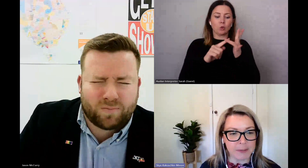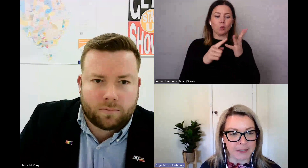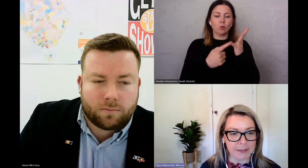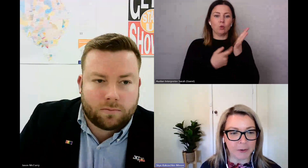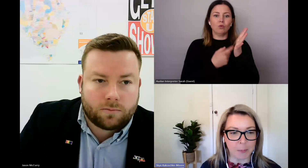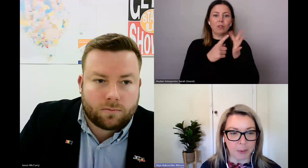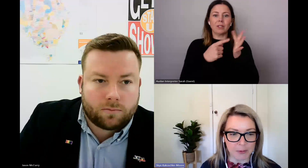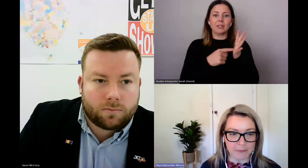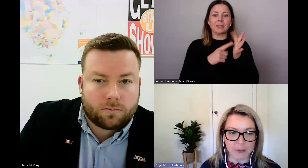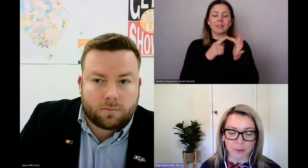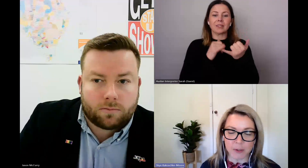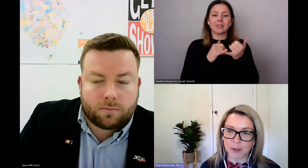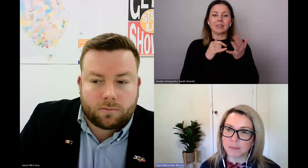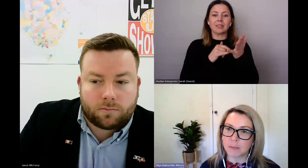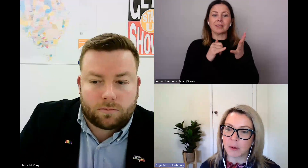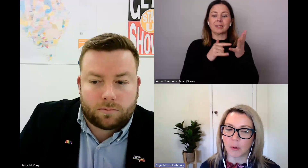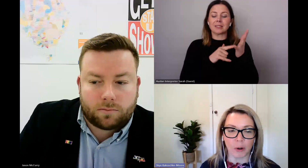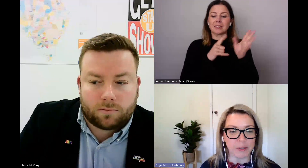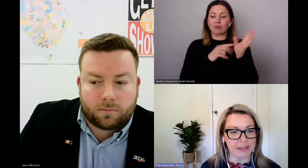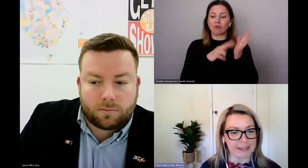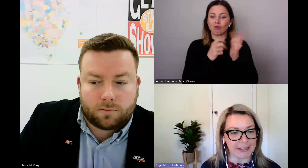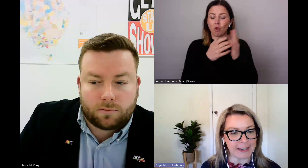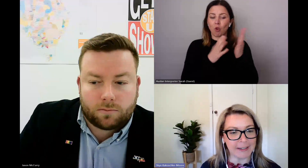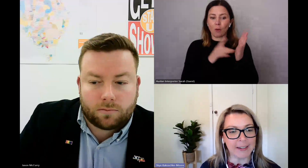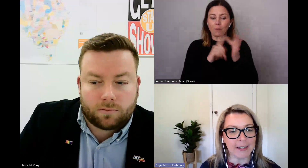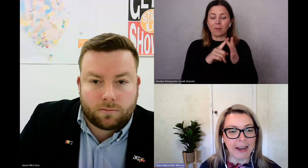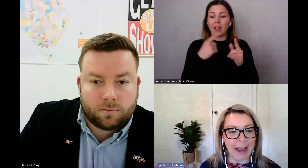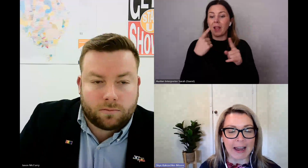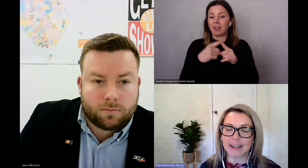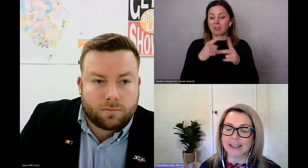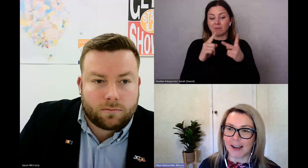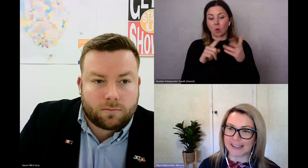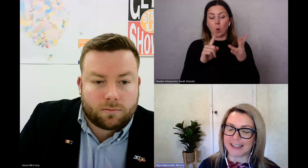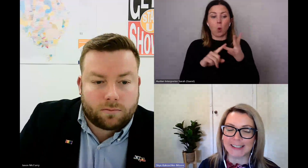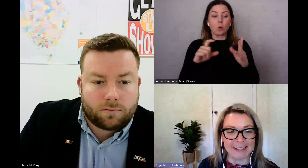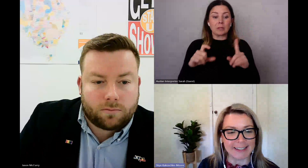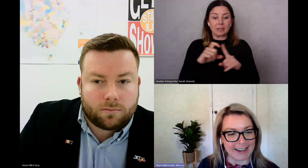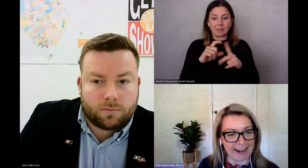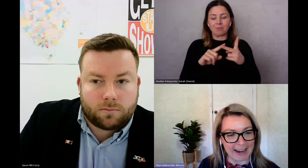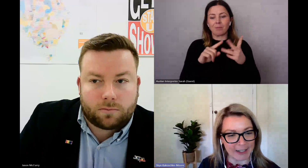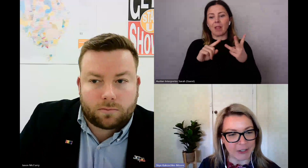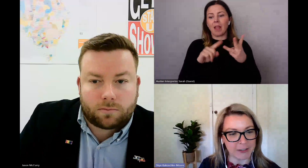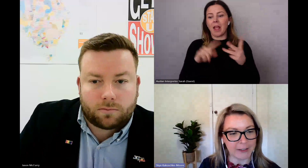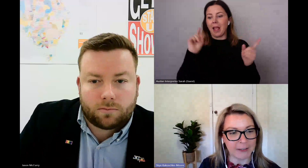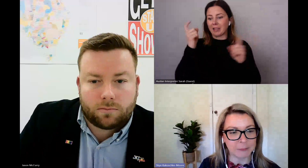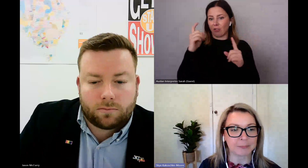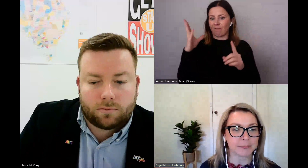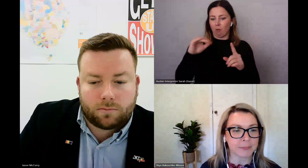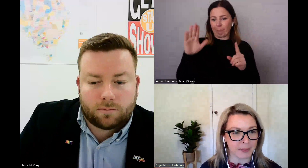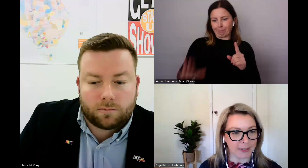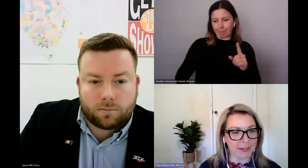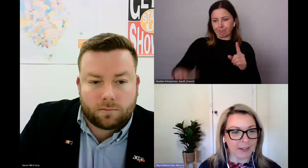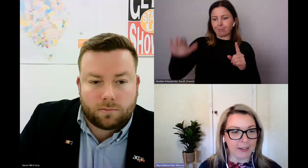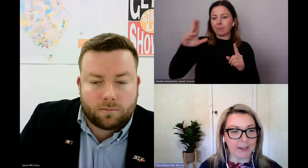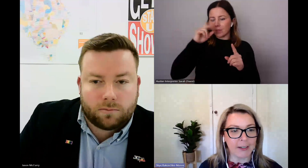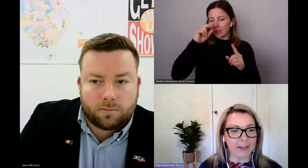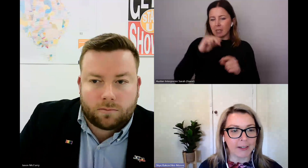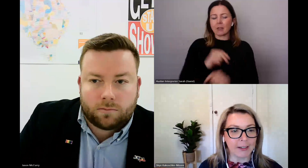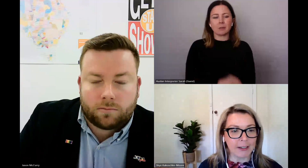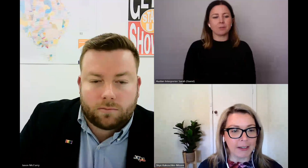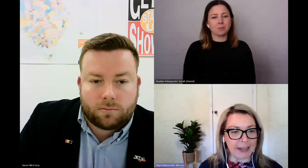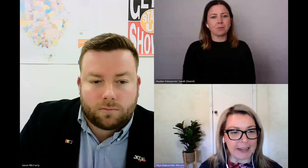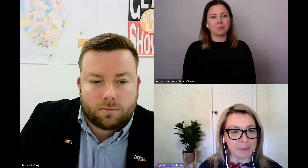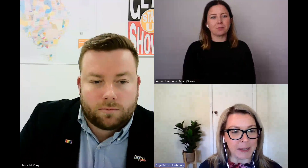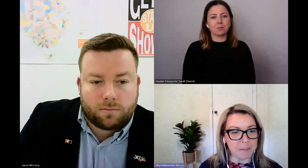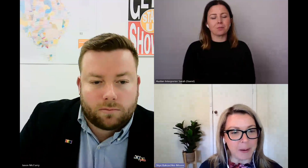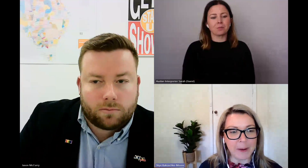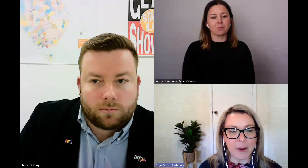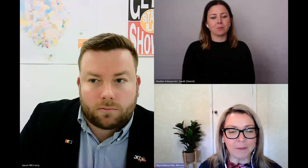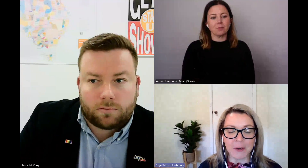obsessive compulsive disorder or OCD and anxiety since a young age. He has been a member of the